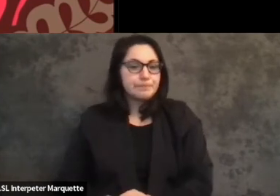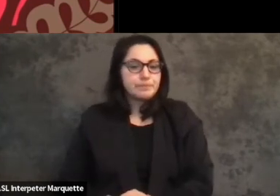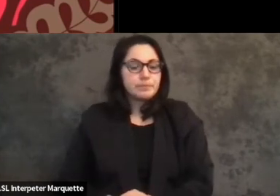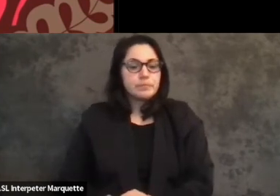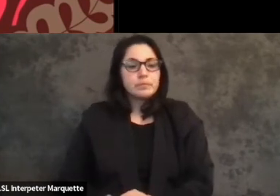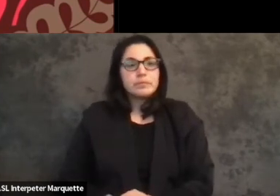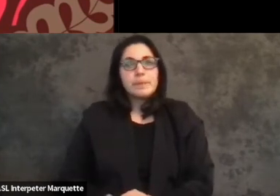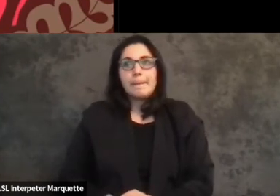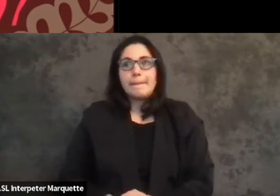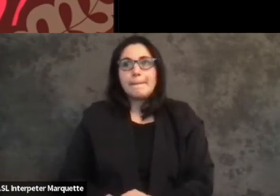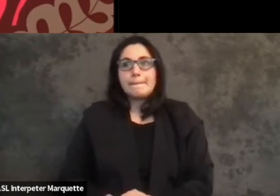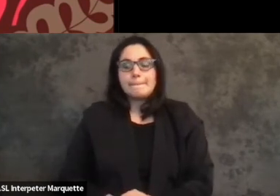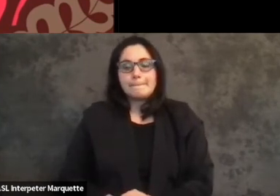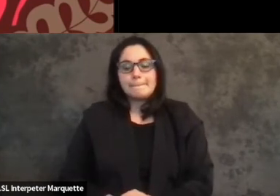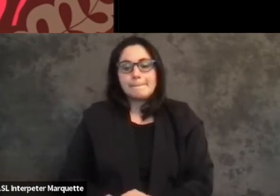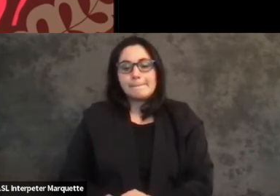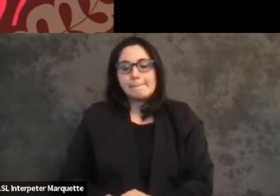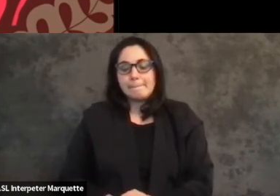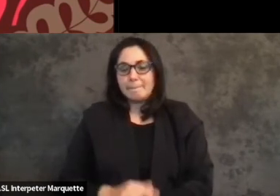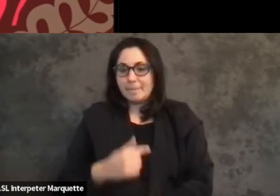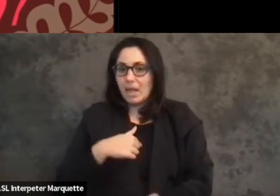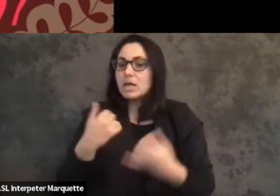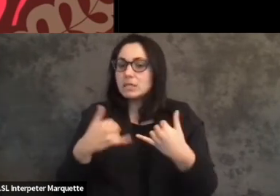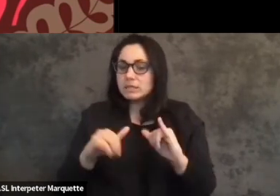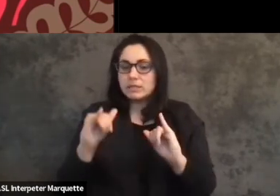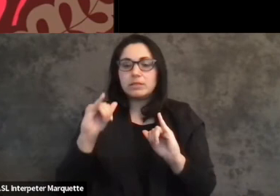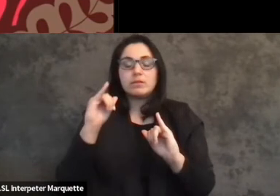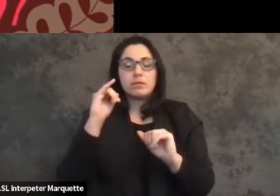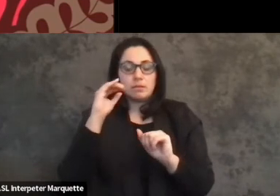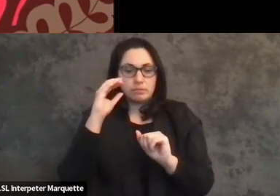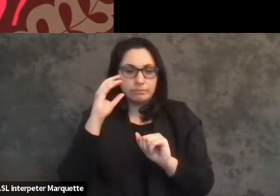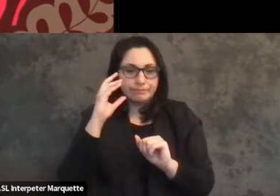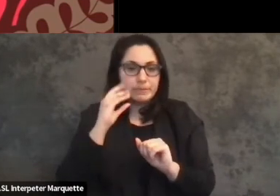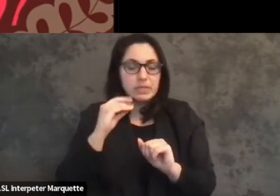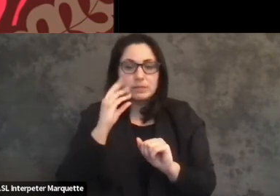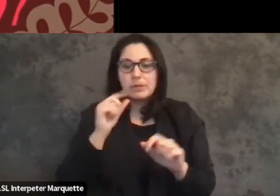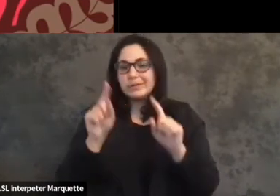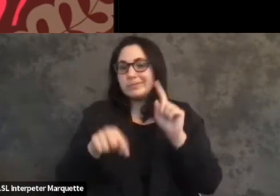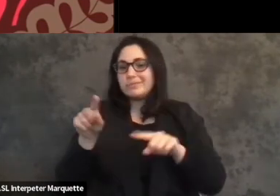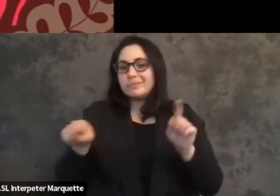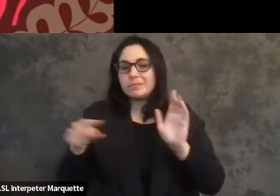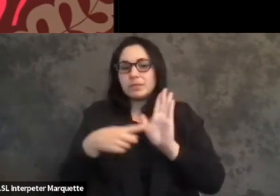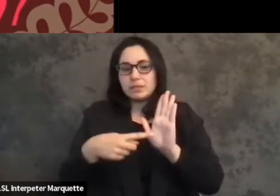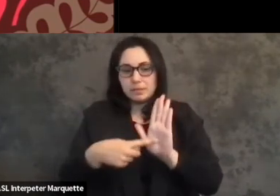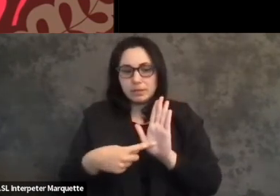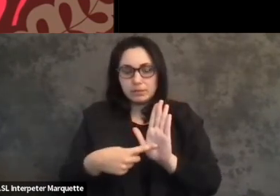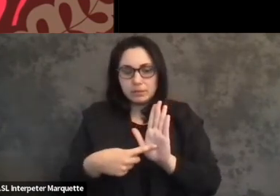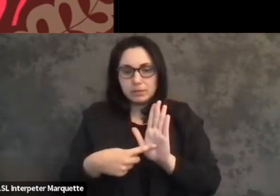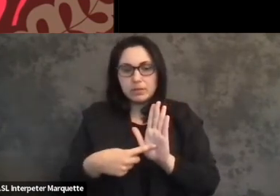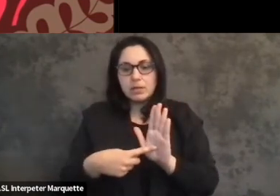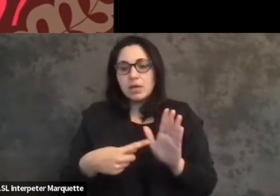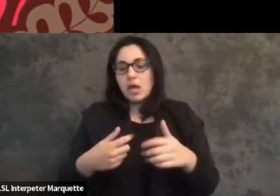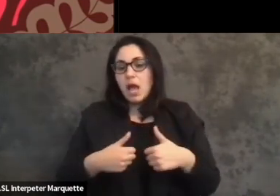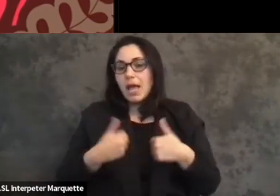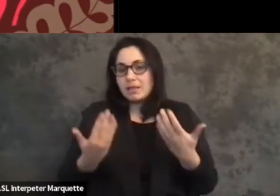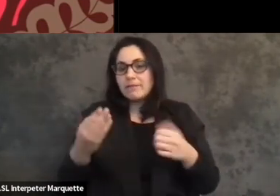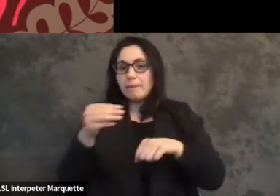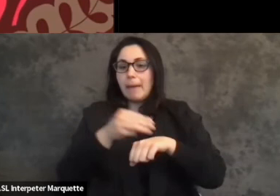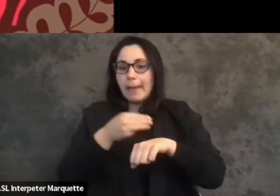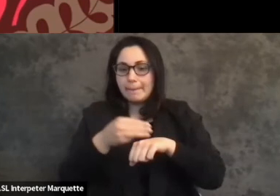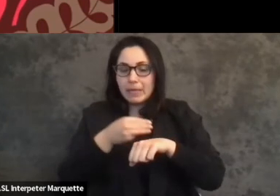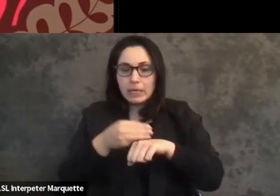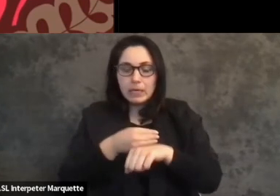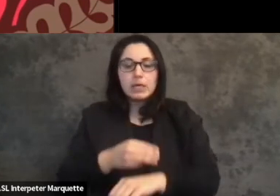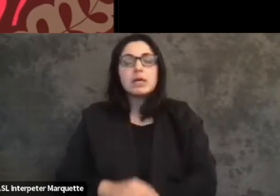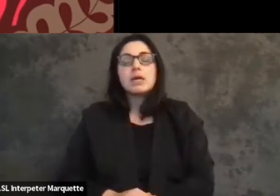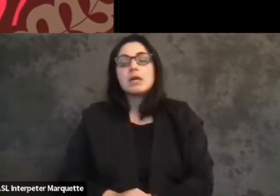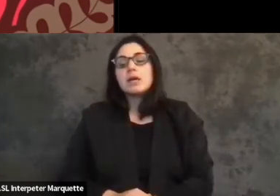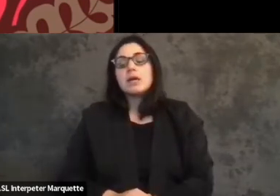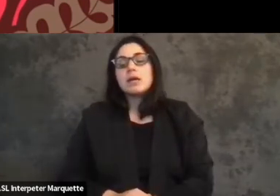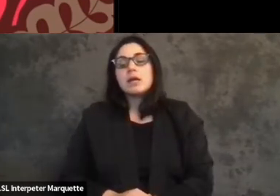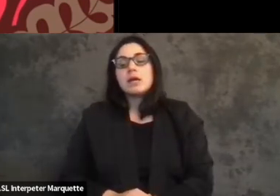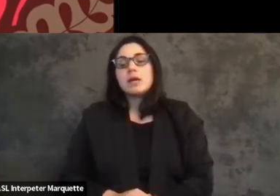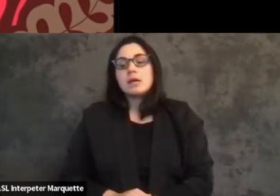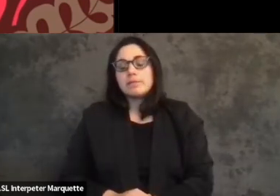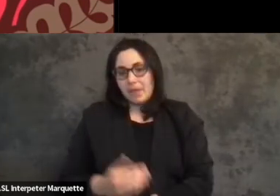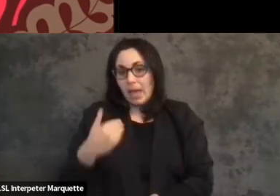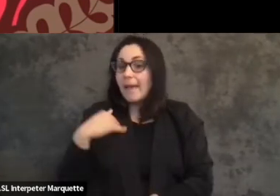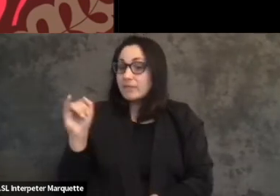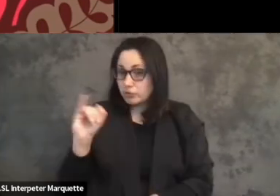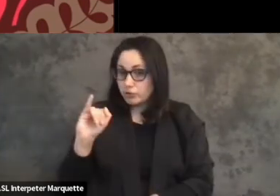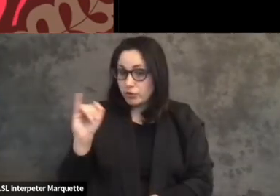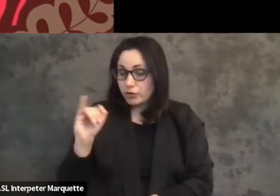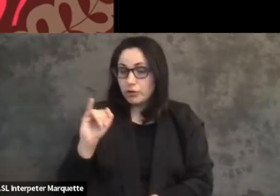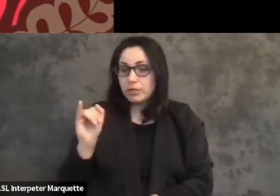for about 30-35 years. So I, I still experience since that time, a variety of different symptoms.